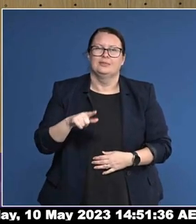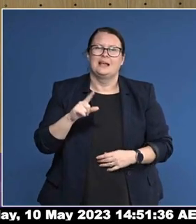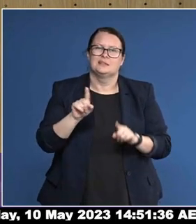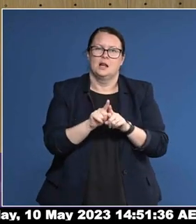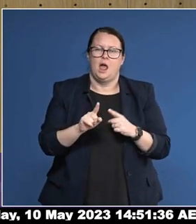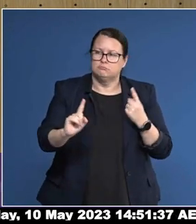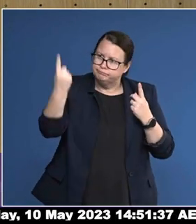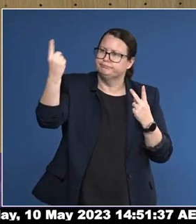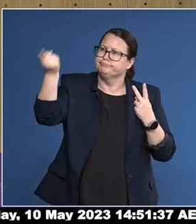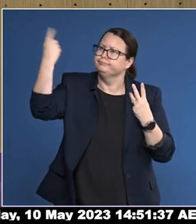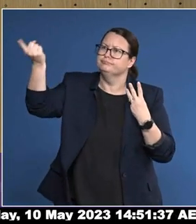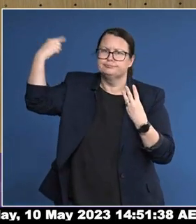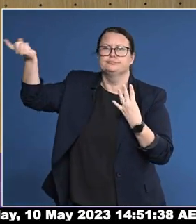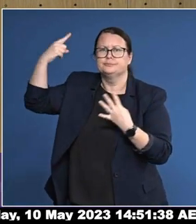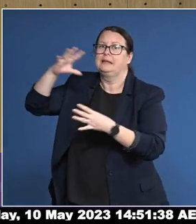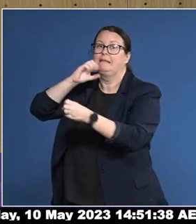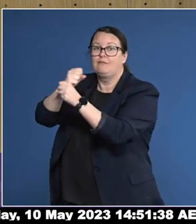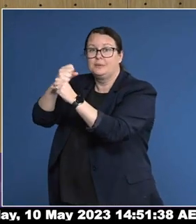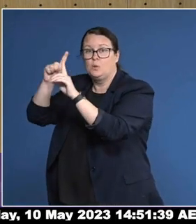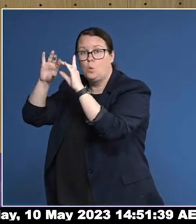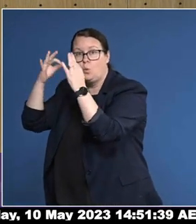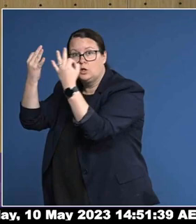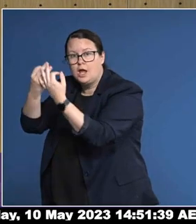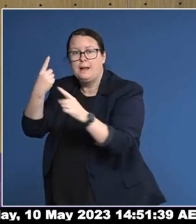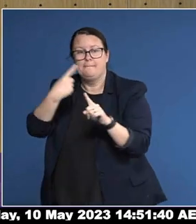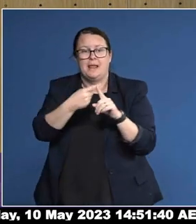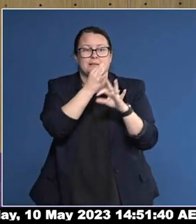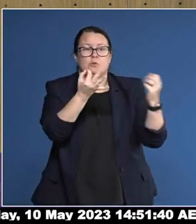So, not just government but non-government organisations as well to step up and play